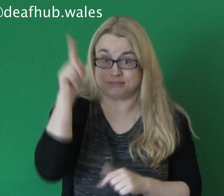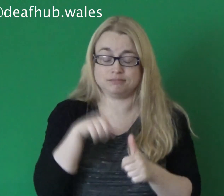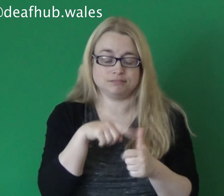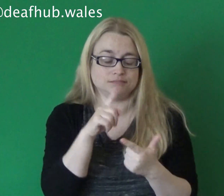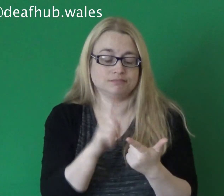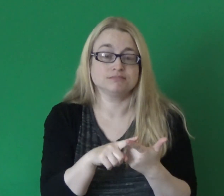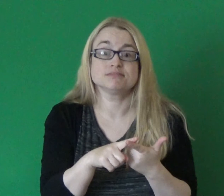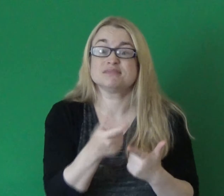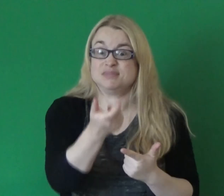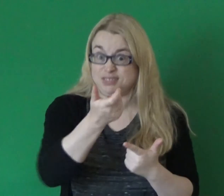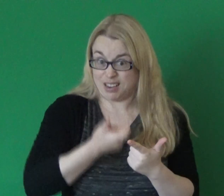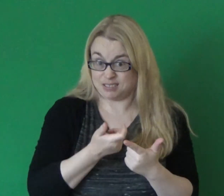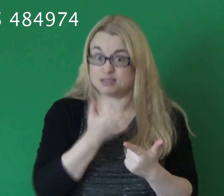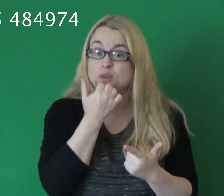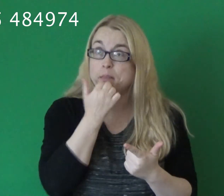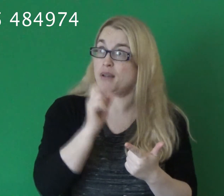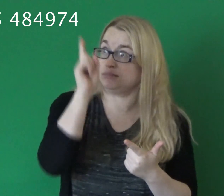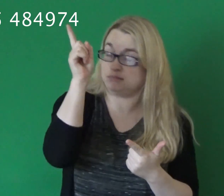Or you can text me. My mobile number is: